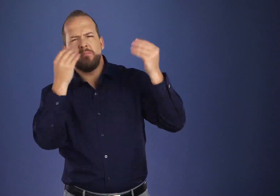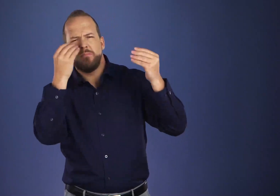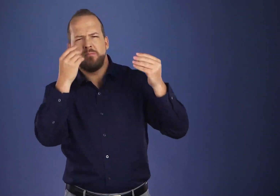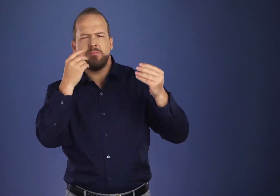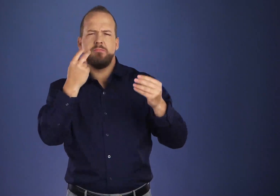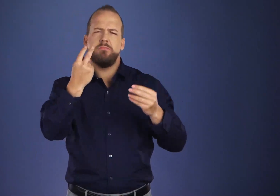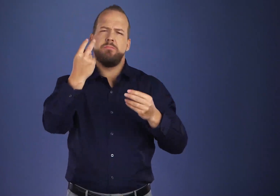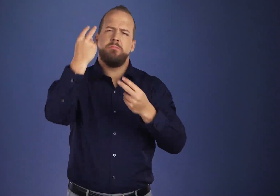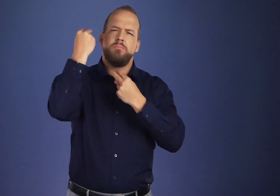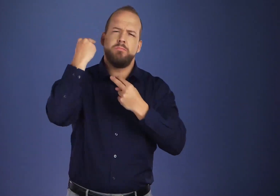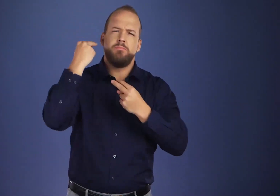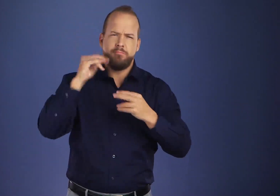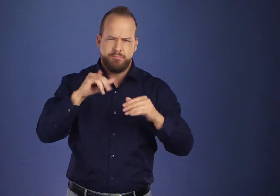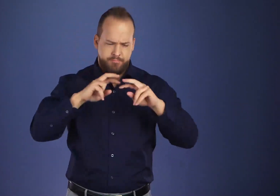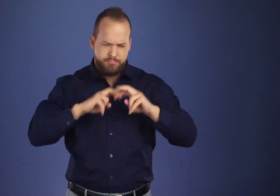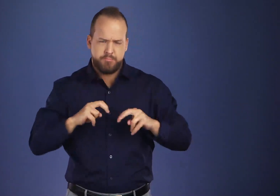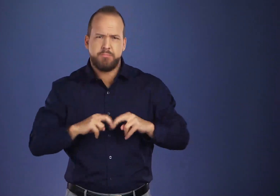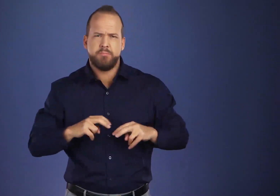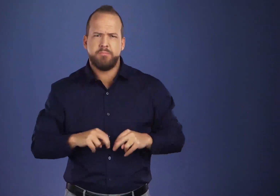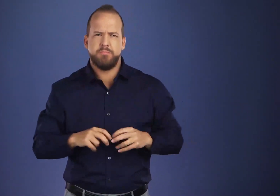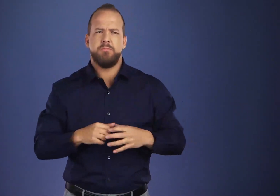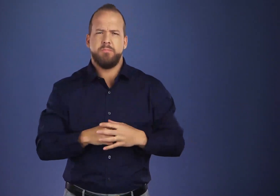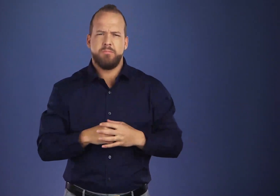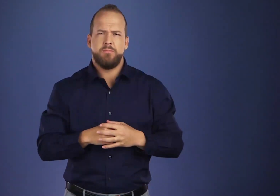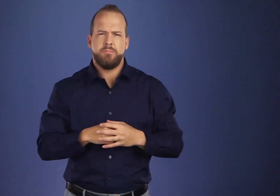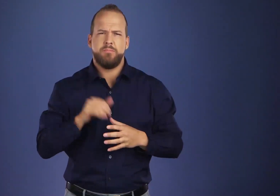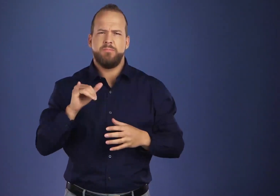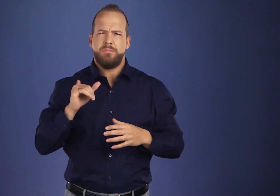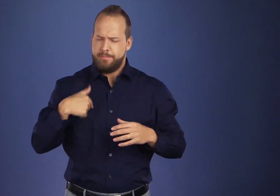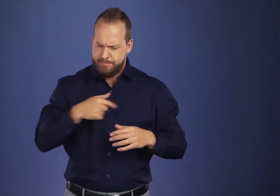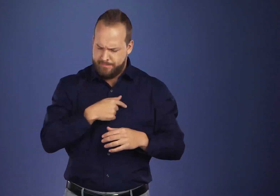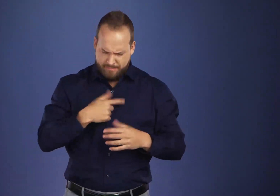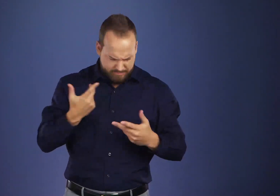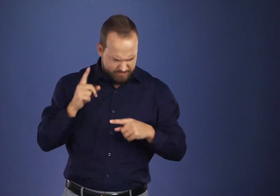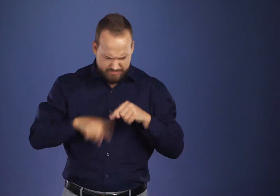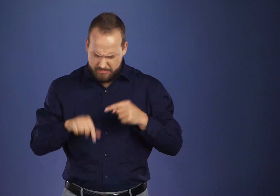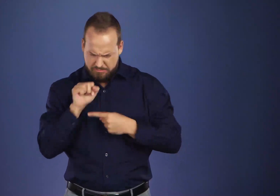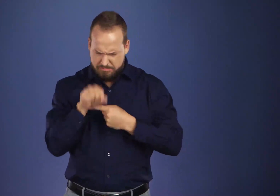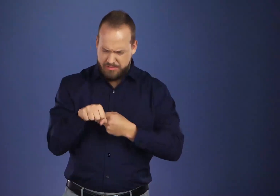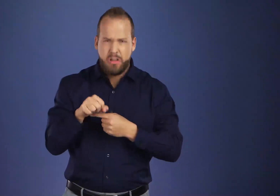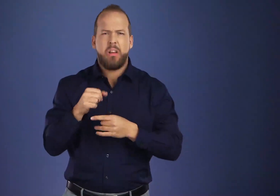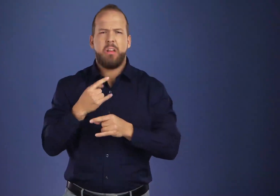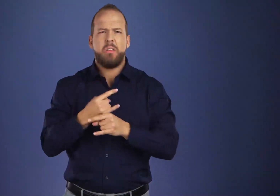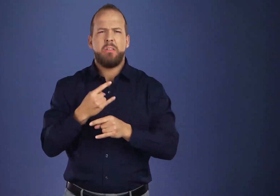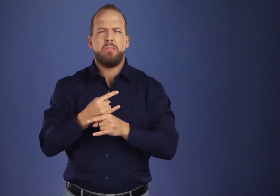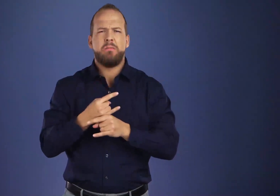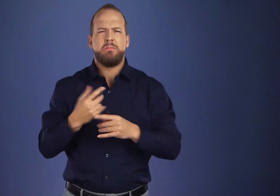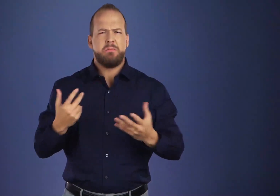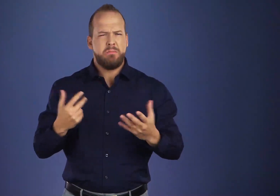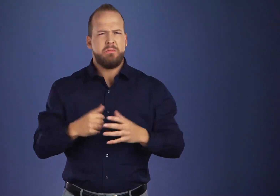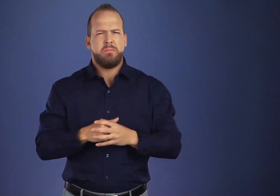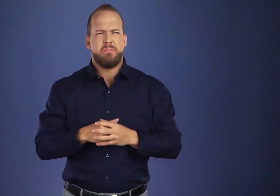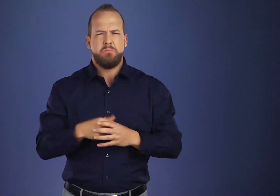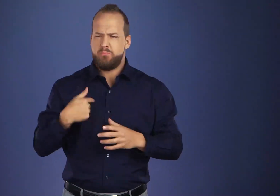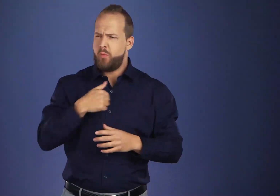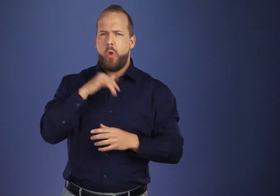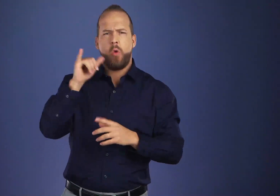In the first two Steps we were engaged in reflection. We saw that we were powerless over alcohol,